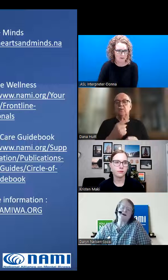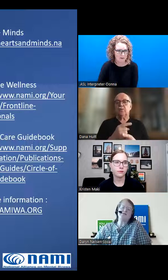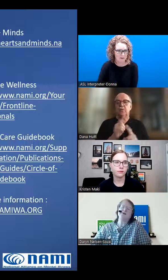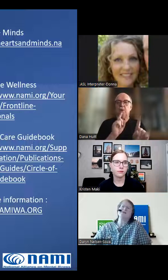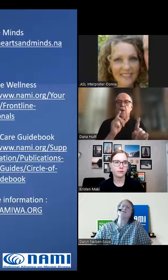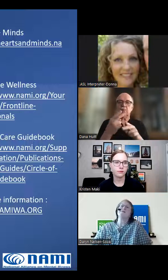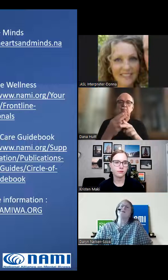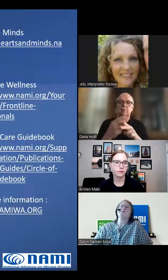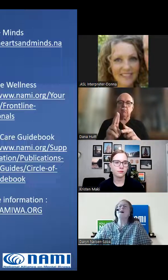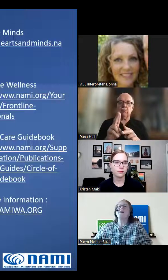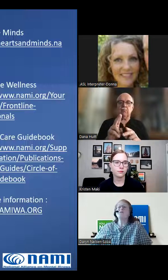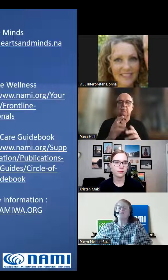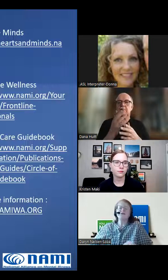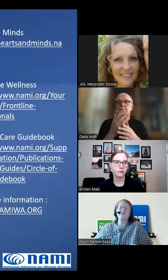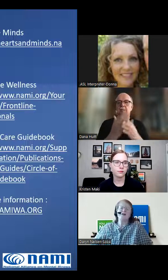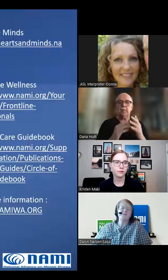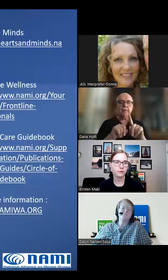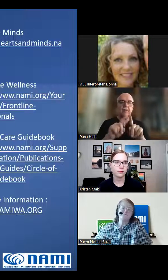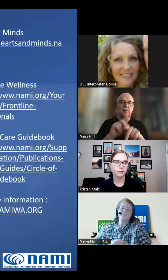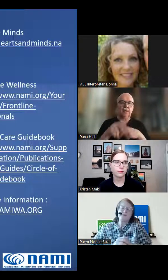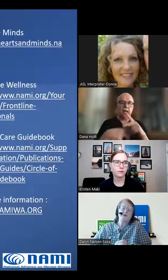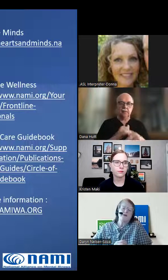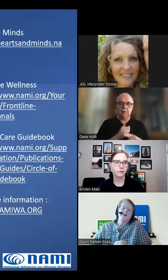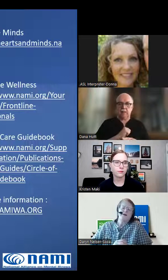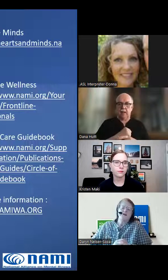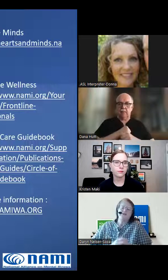are all things that could be purchased with your WA Cares benefit in